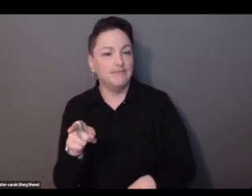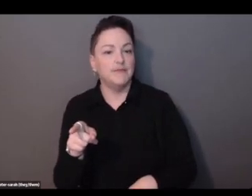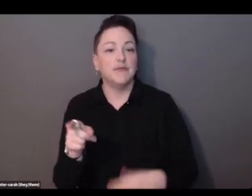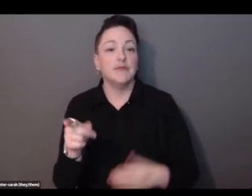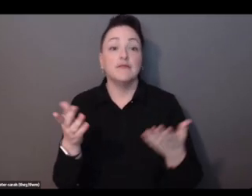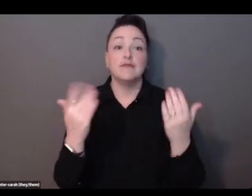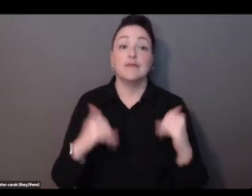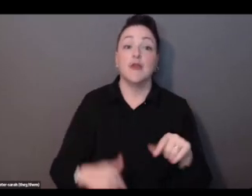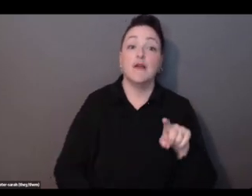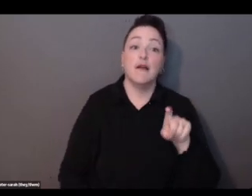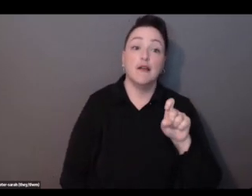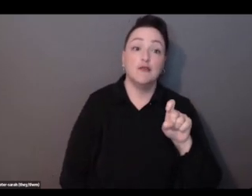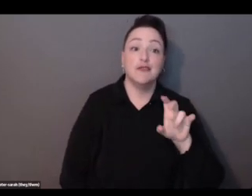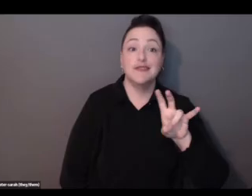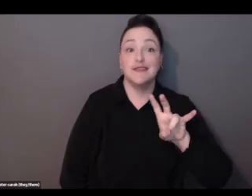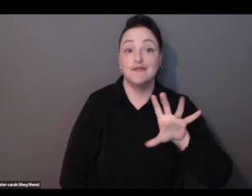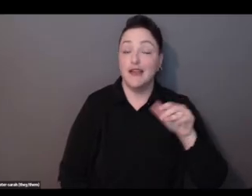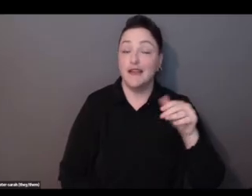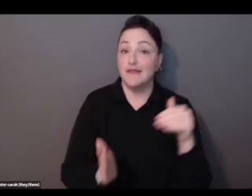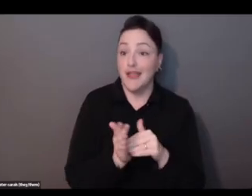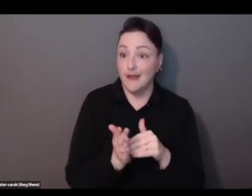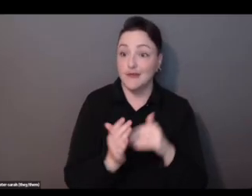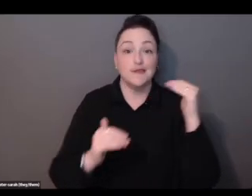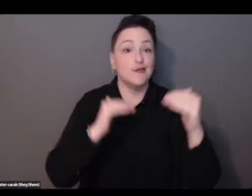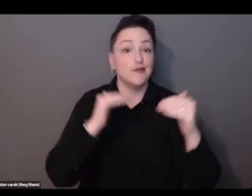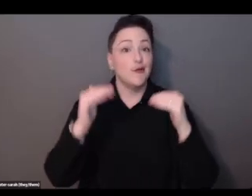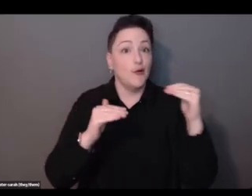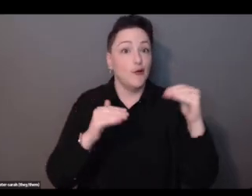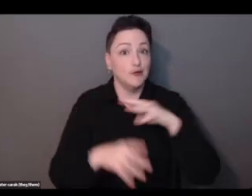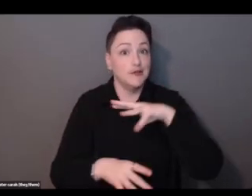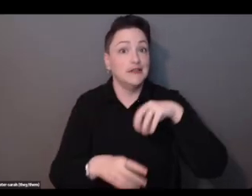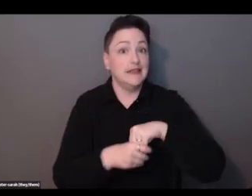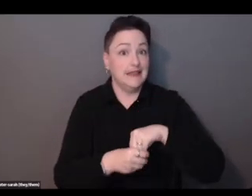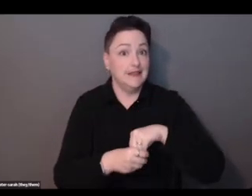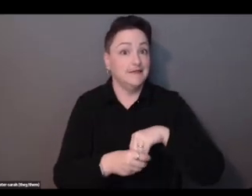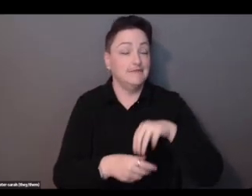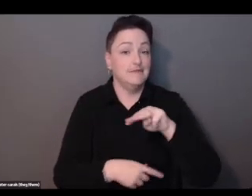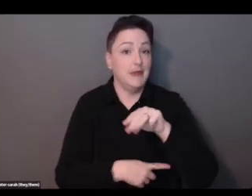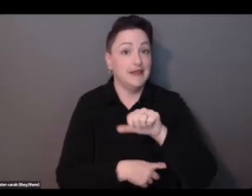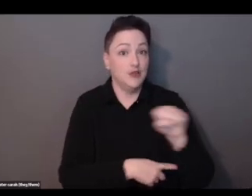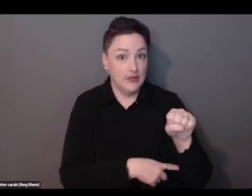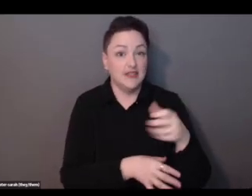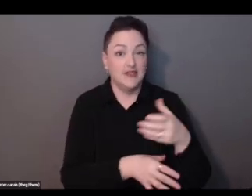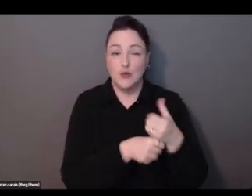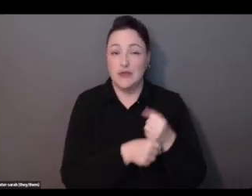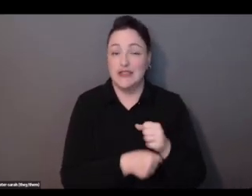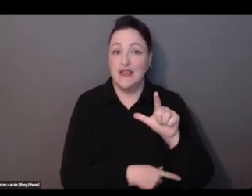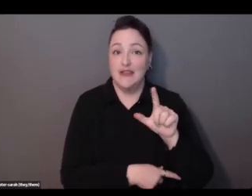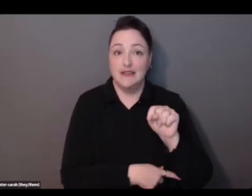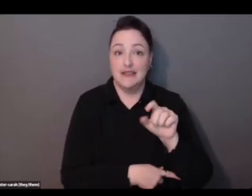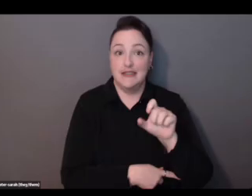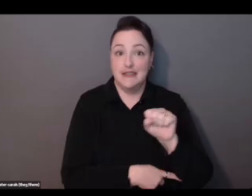adults in Massachusetts receive Medicaid LTSS. You're going to notice here this big note that says,